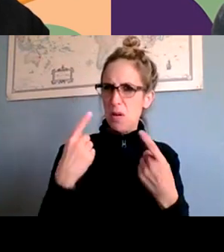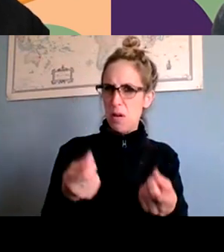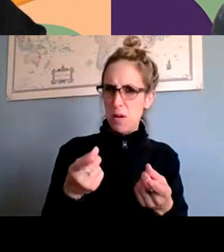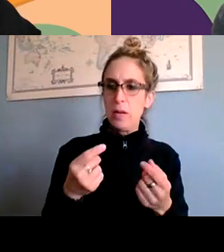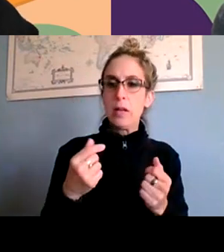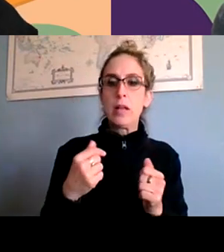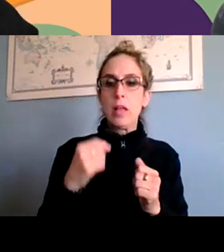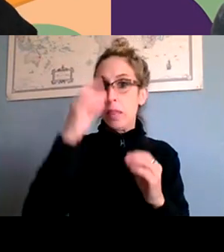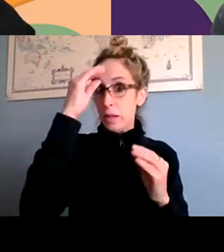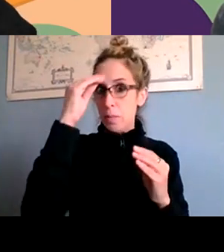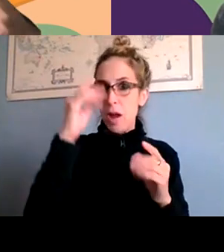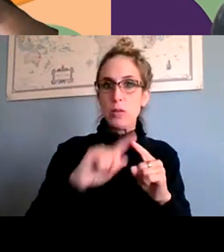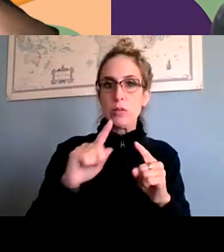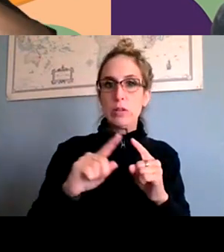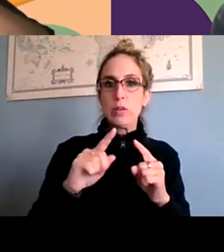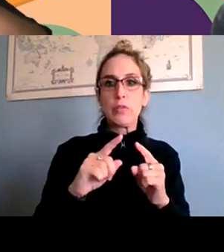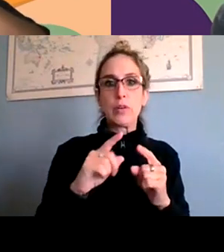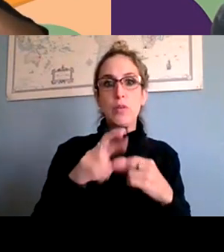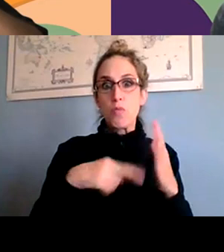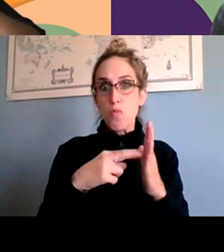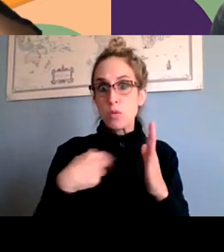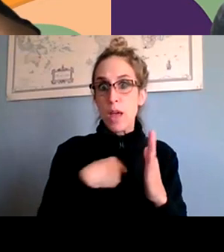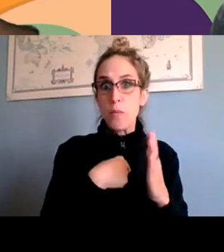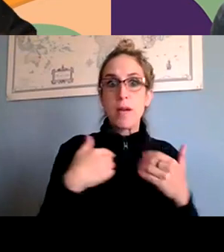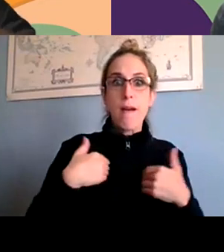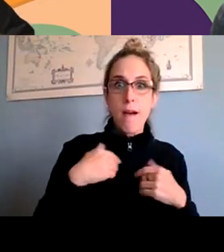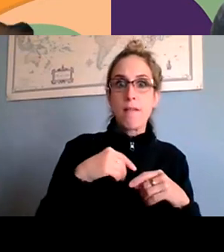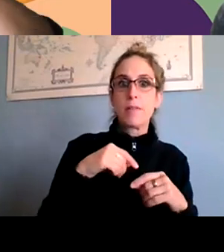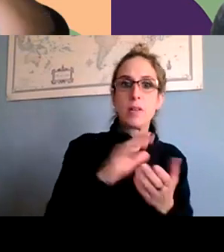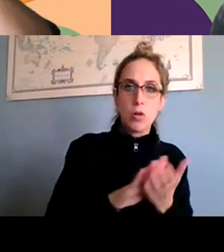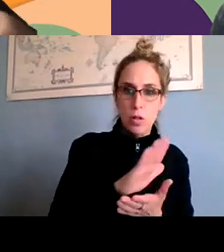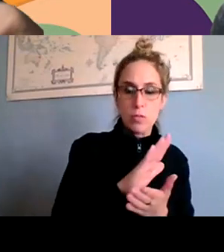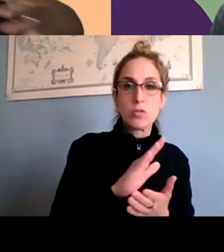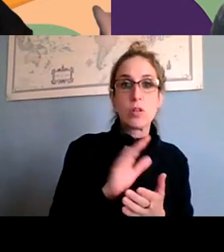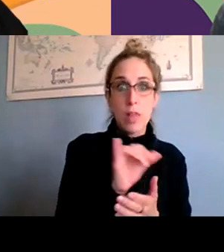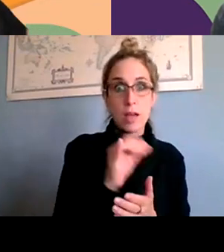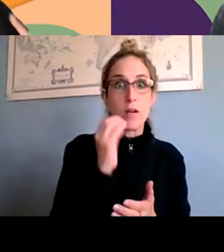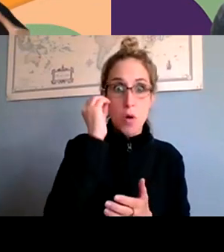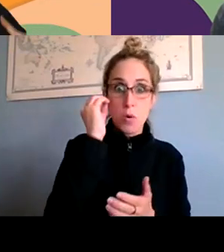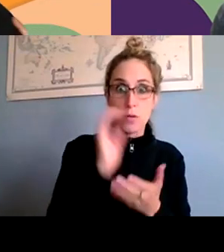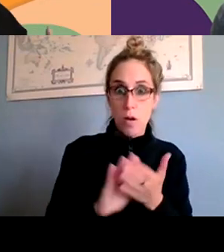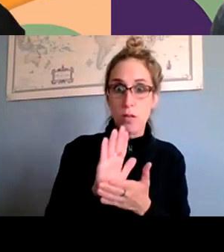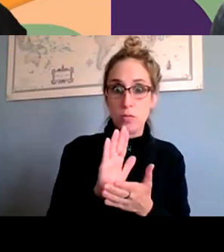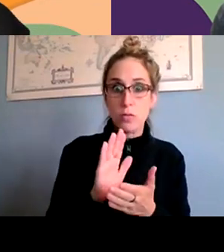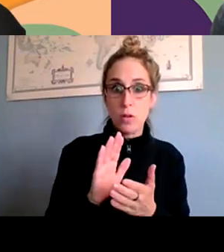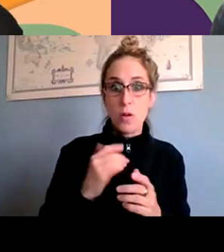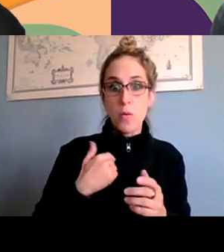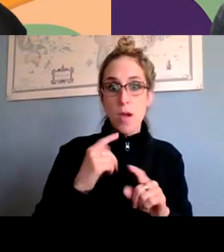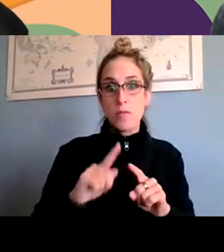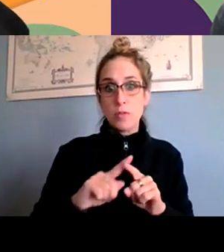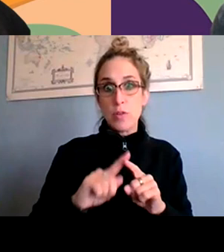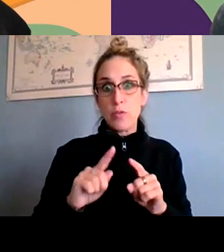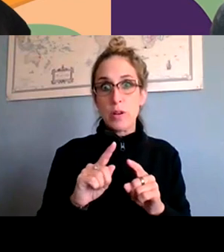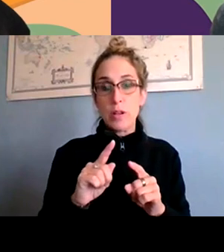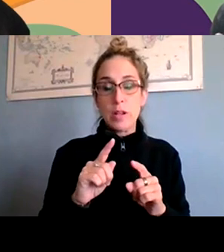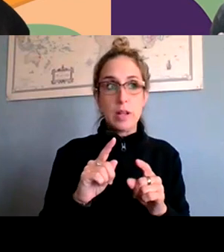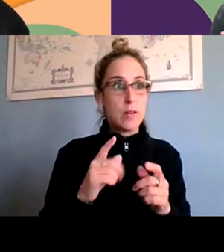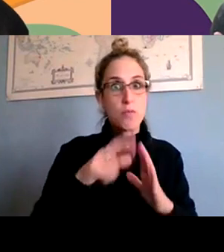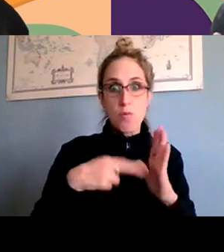Kyle Livie (he/him/his): Thinking about the different roles that we play within an institution like like loney where you know we're we're wearing different kinds of hats, is that we want to know.